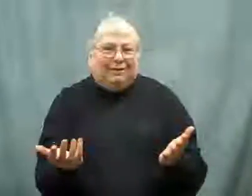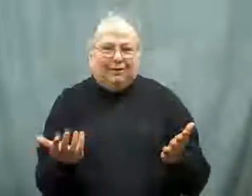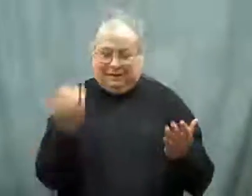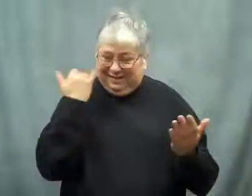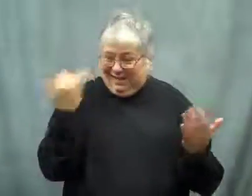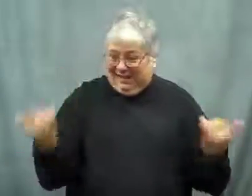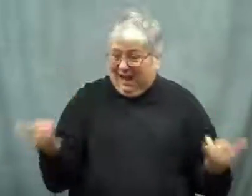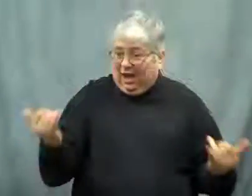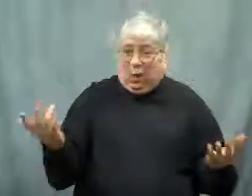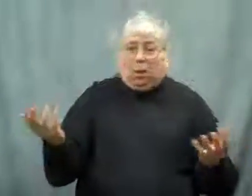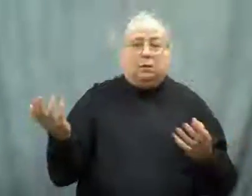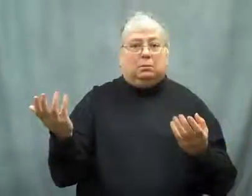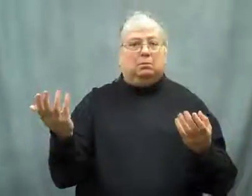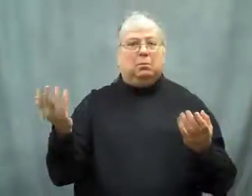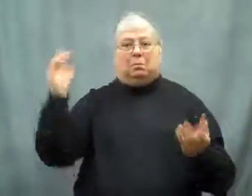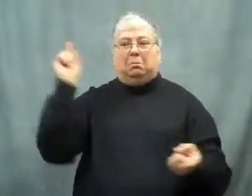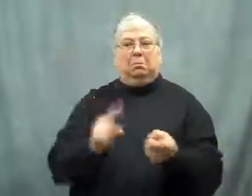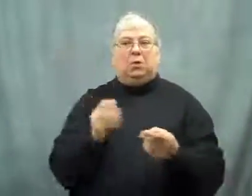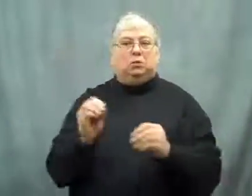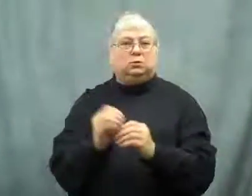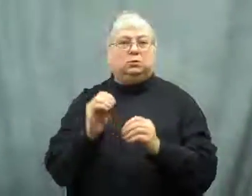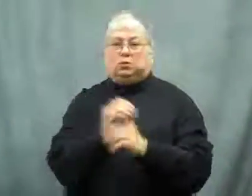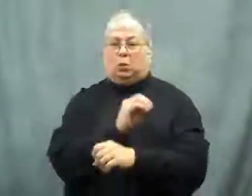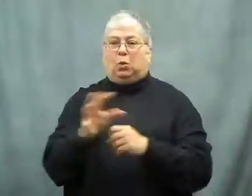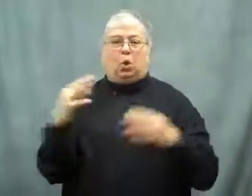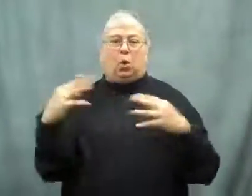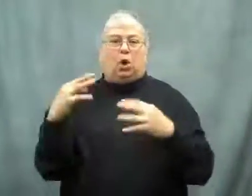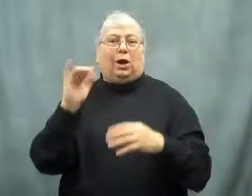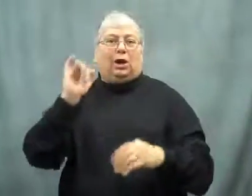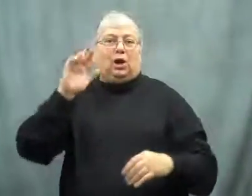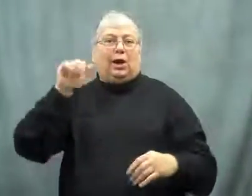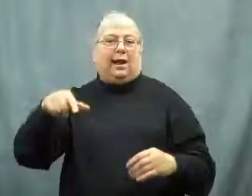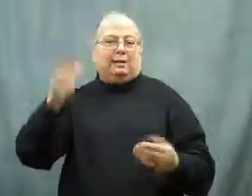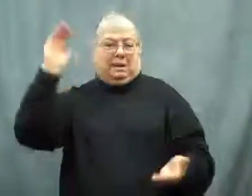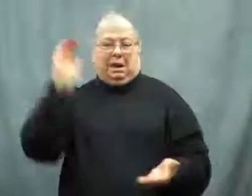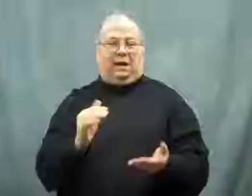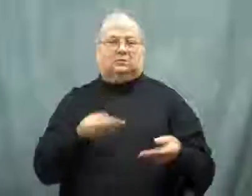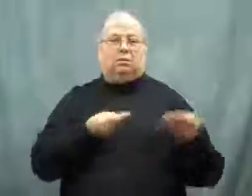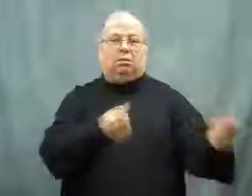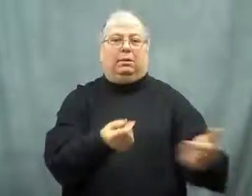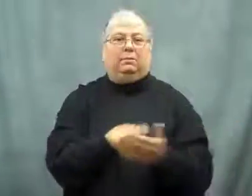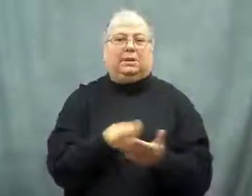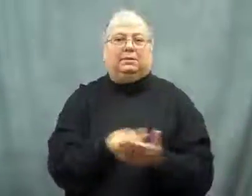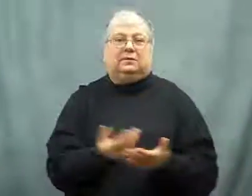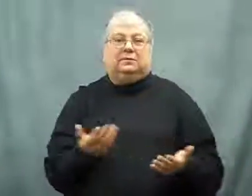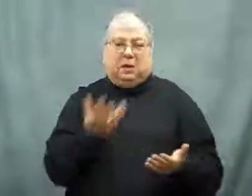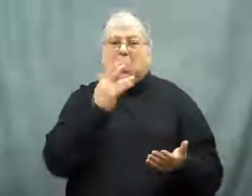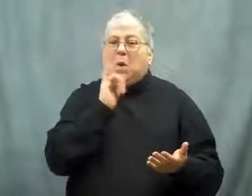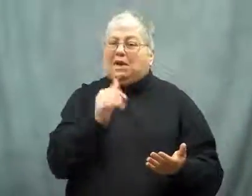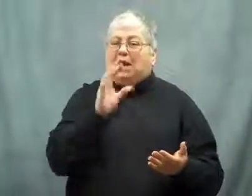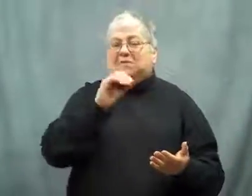Money is no longer being spent on the war in Iraq.